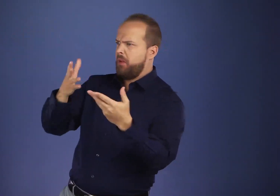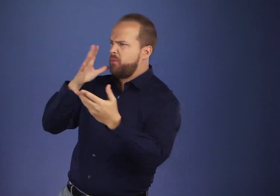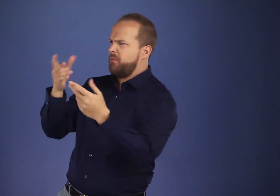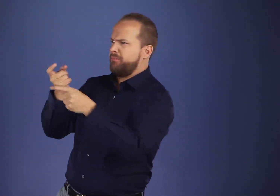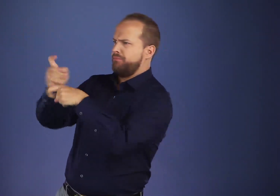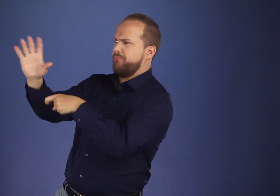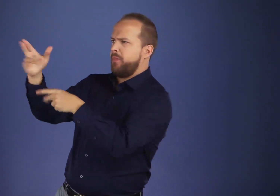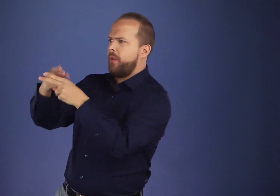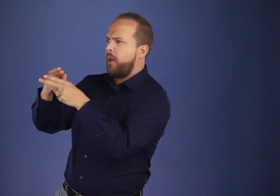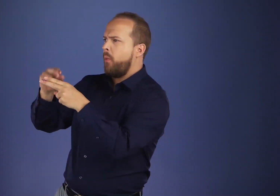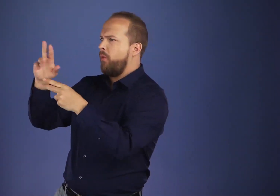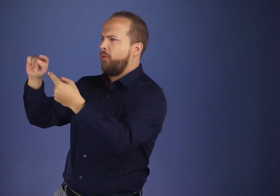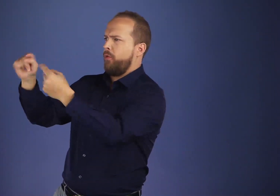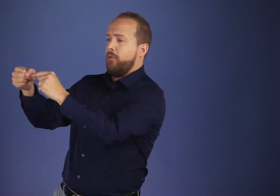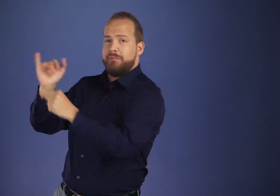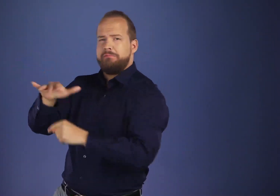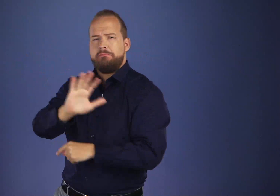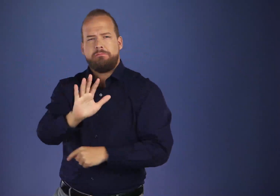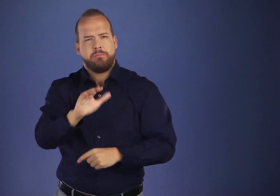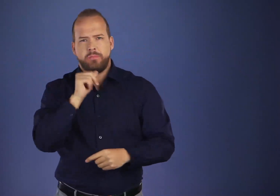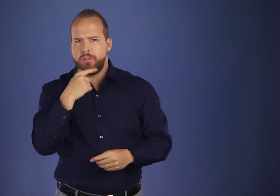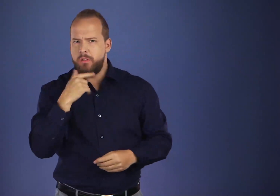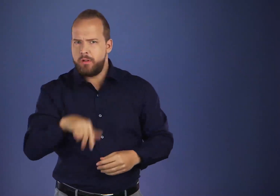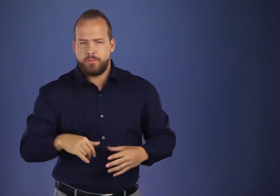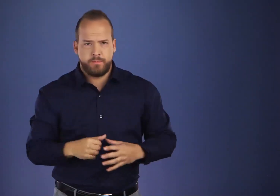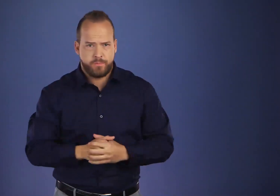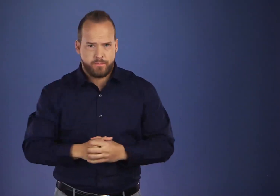Or — quite as important — other people.